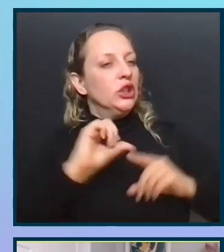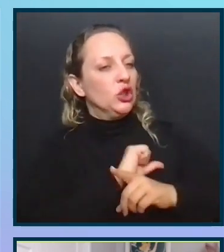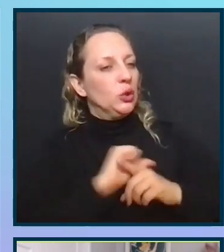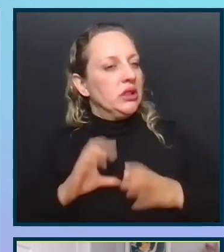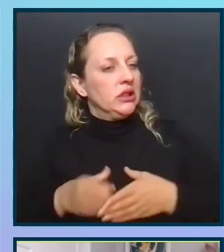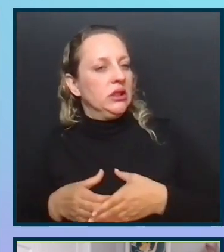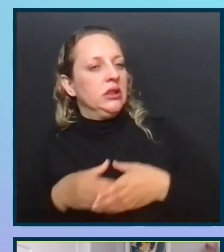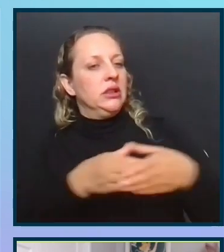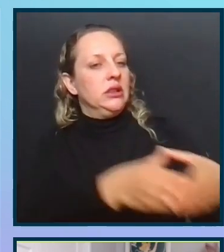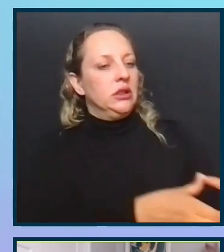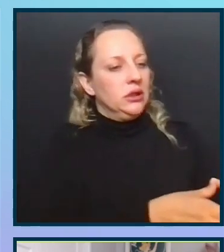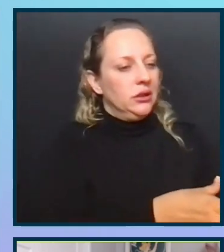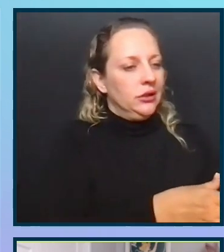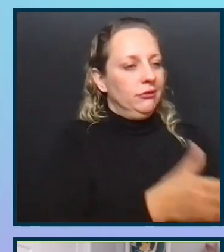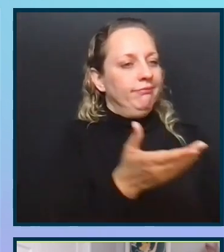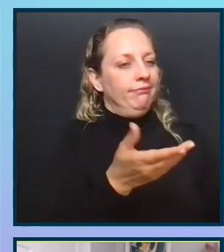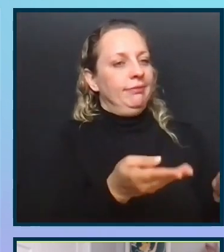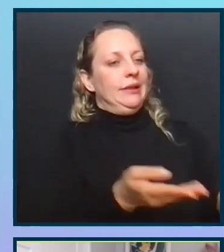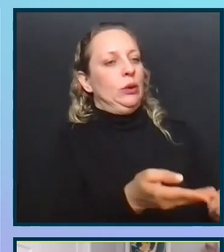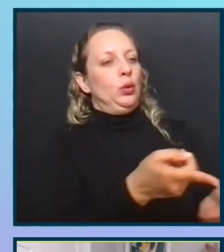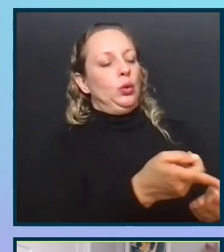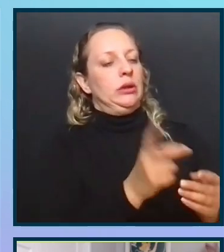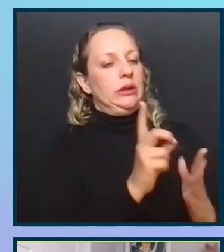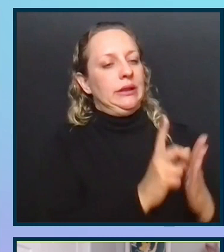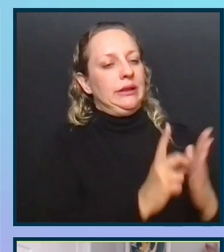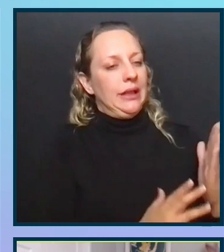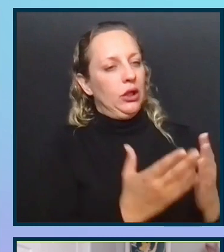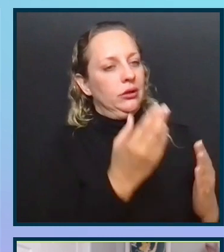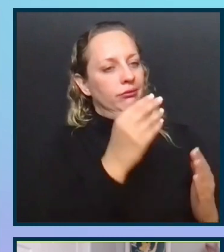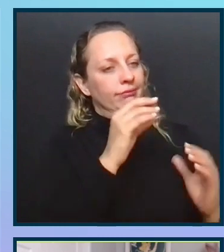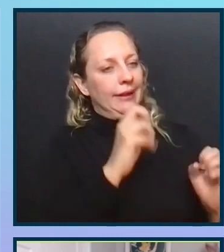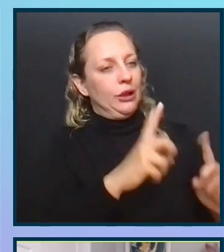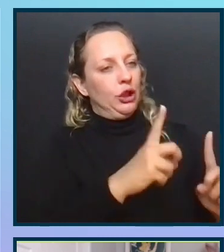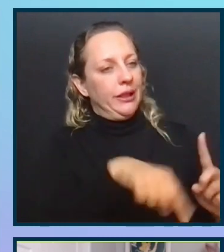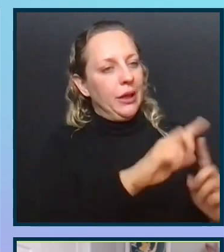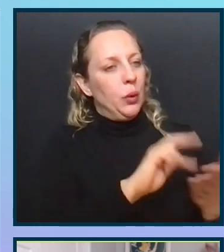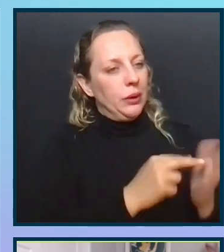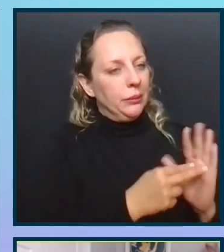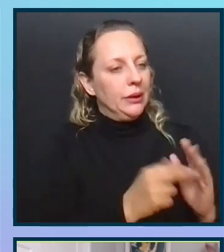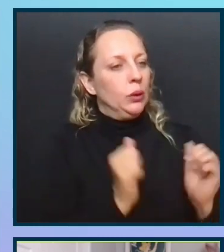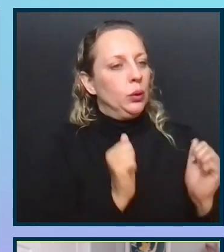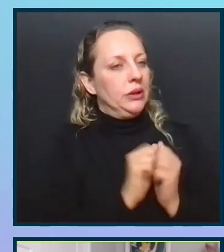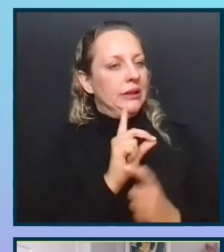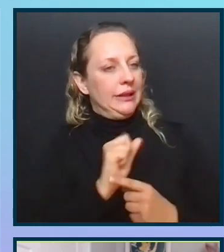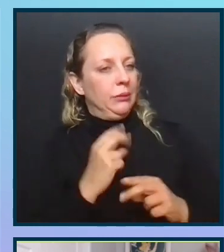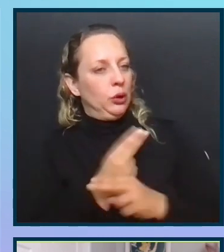This means introducing designers to what it means to design with disabled users in mind,